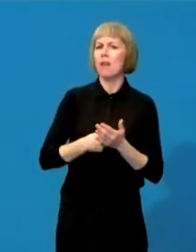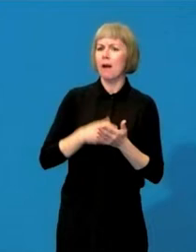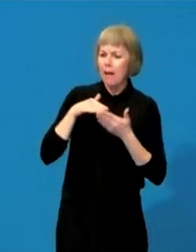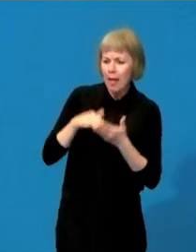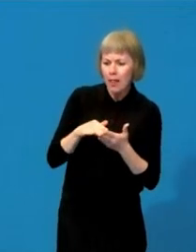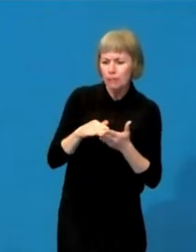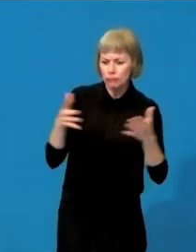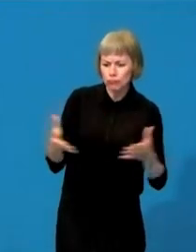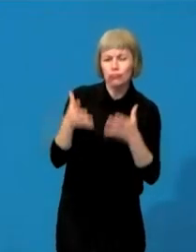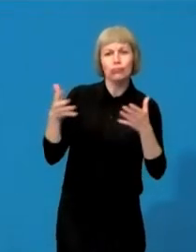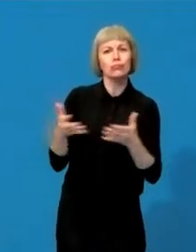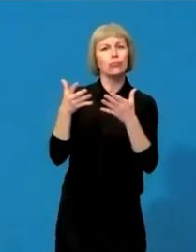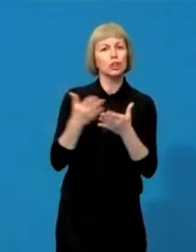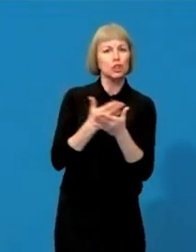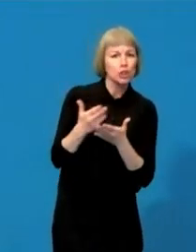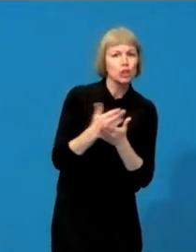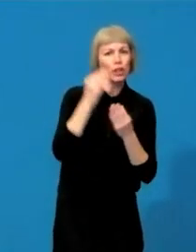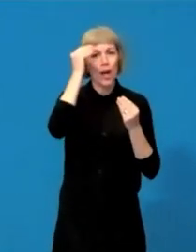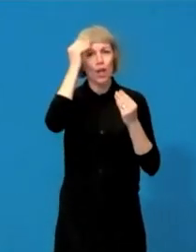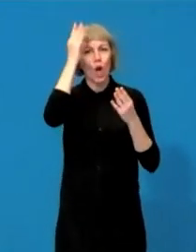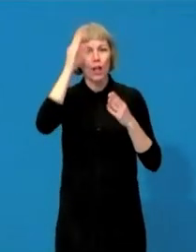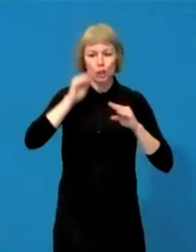rather share my knowledge with 10 people than keep it all to myself.